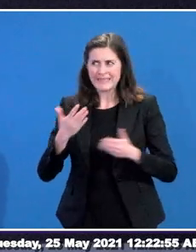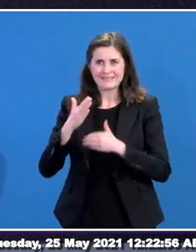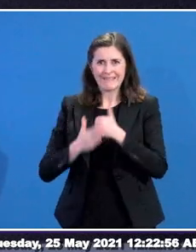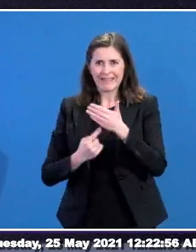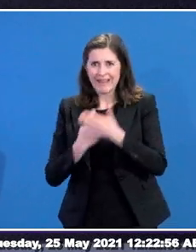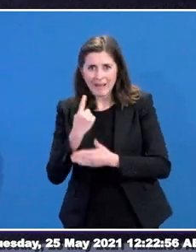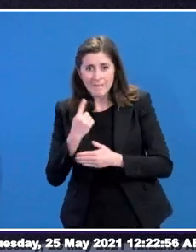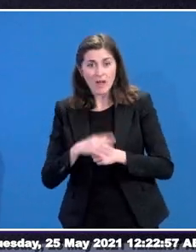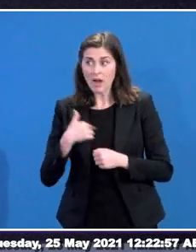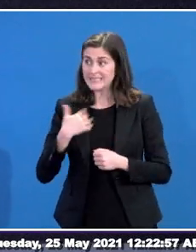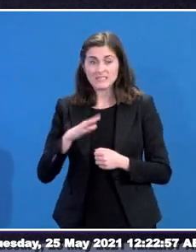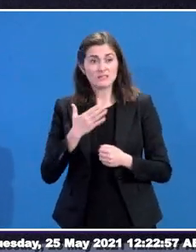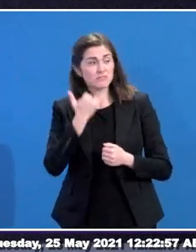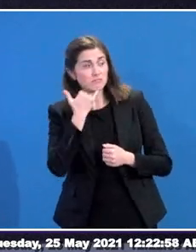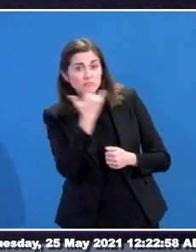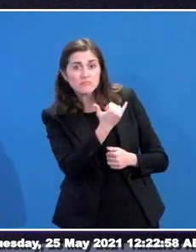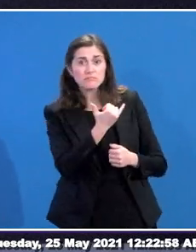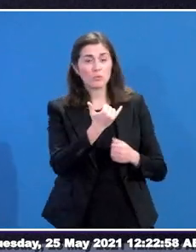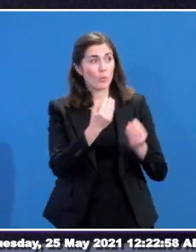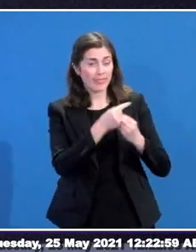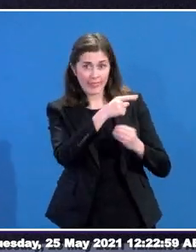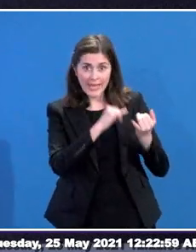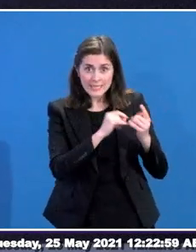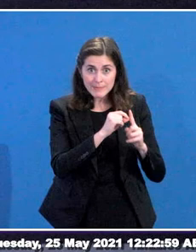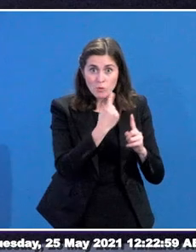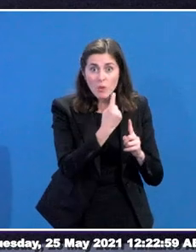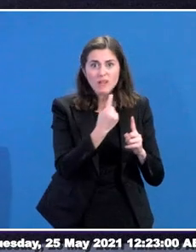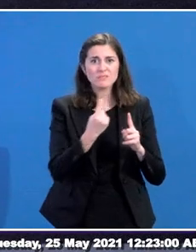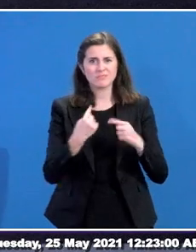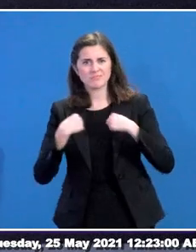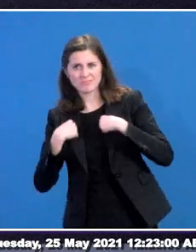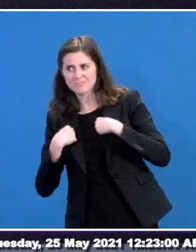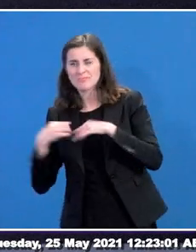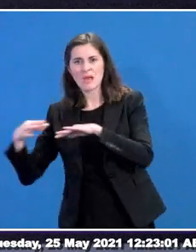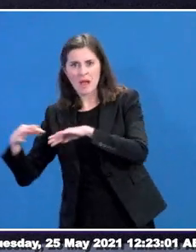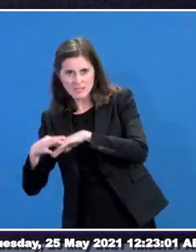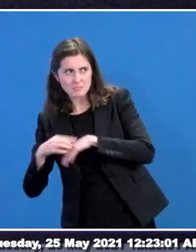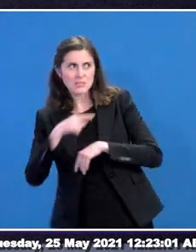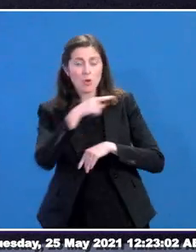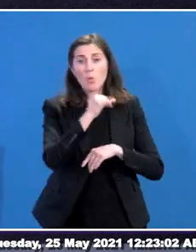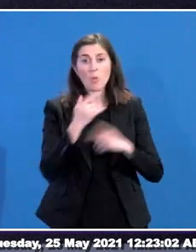by phone or by person, in person." And a lot of these promises